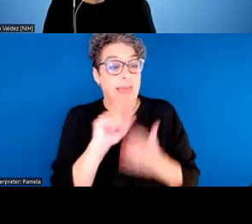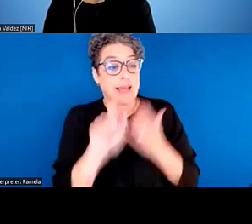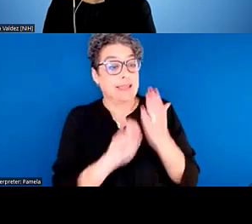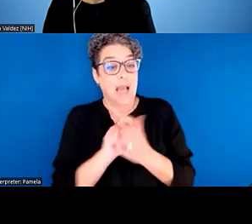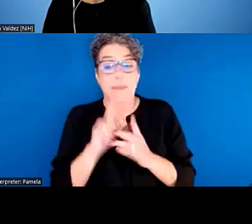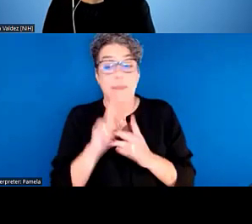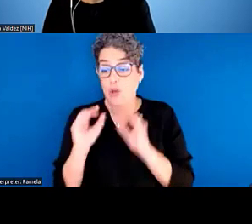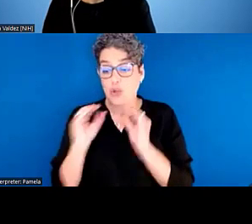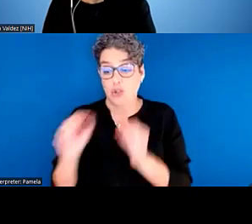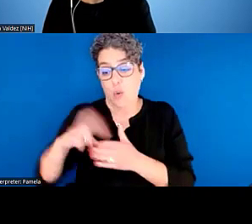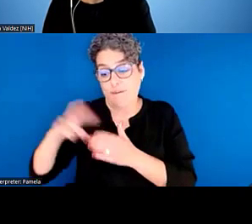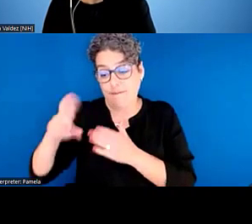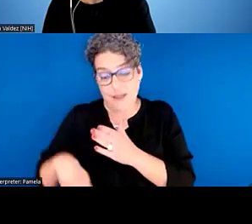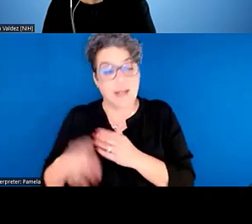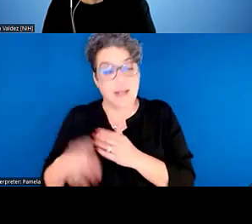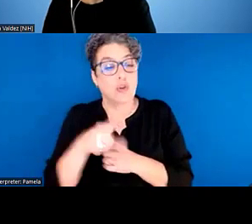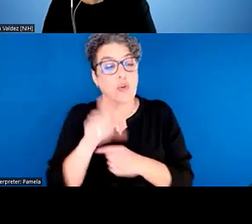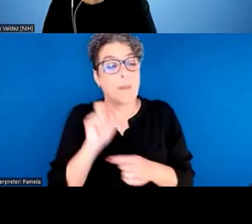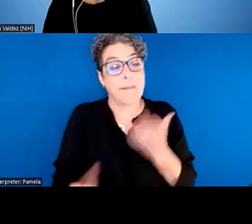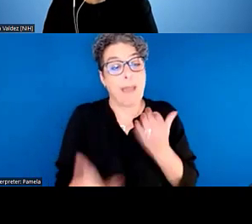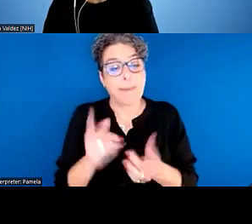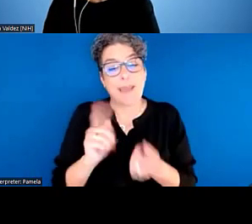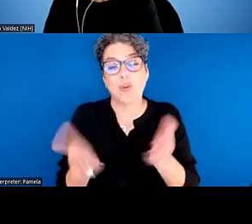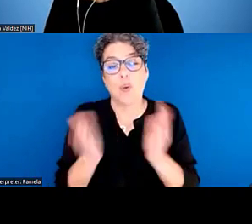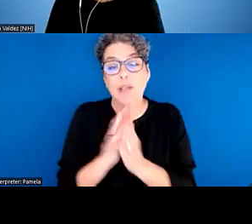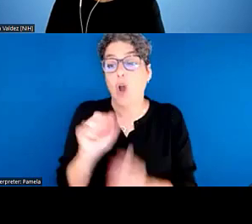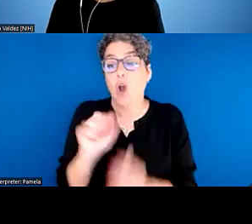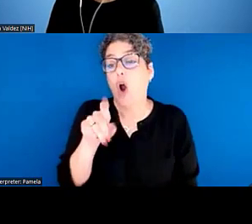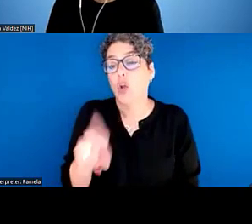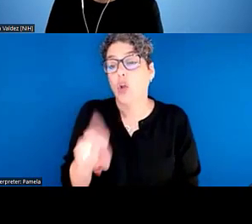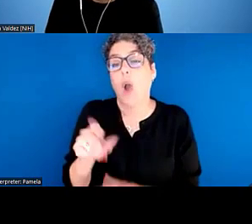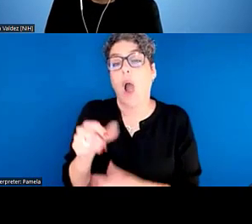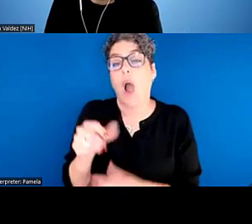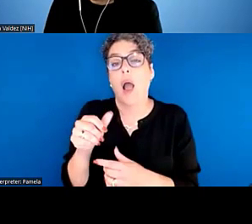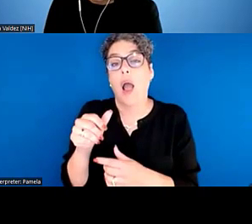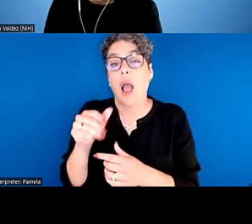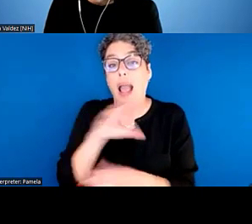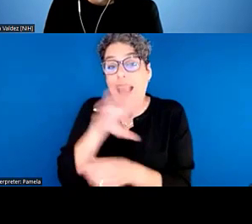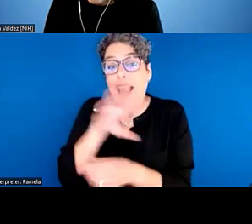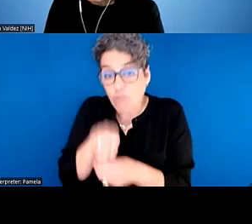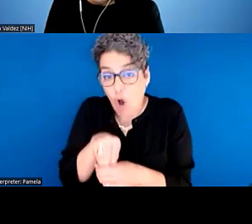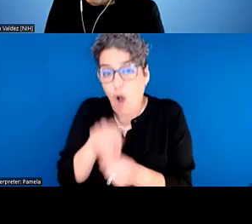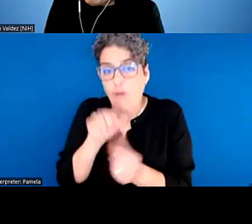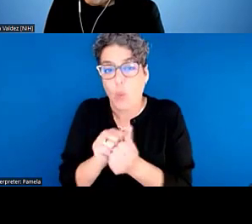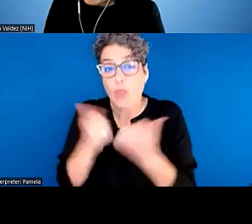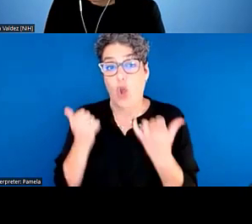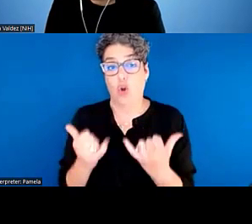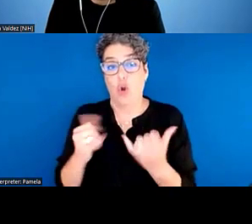need to ask if they're under investigation or have findings." Yeah, so if they're under investigation or if they have findings, yep, exactly.